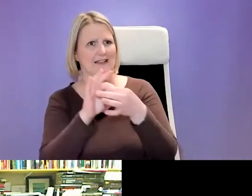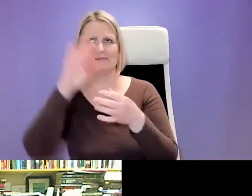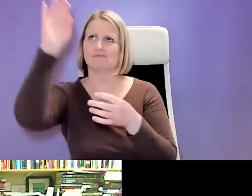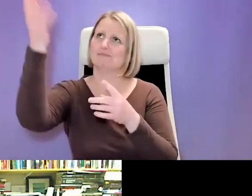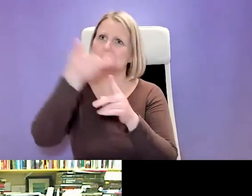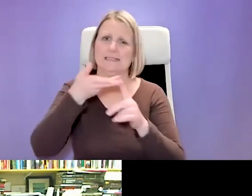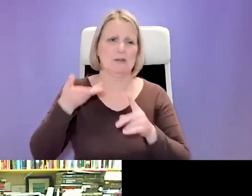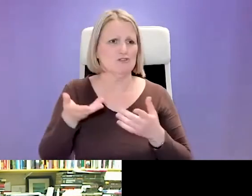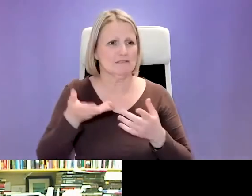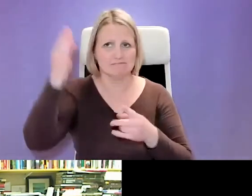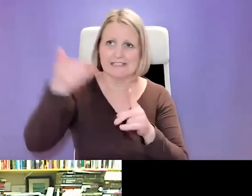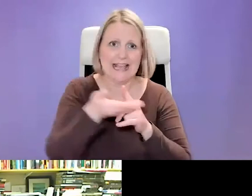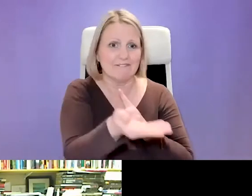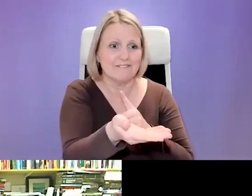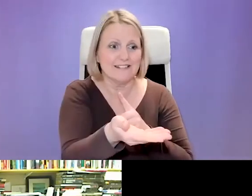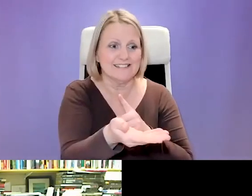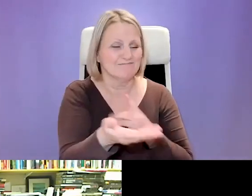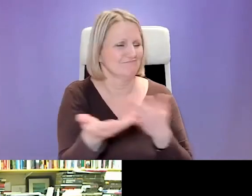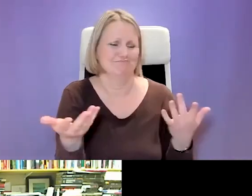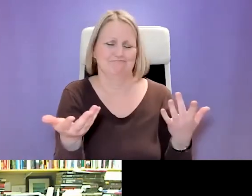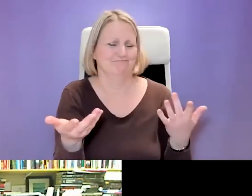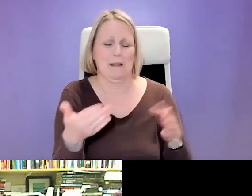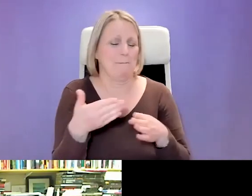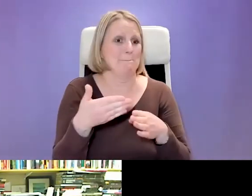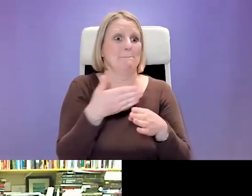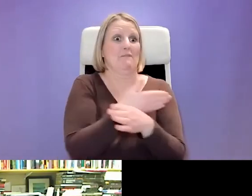spiritual challenge to remaking in that community.